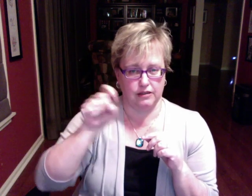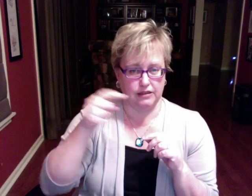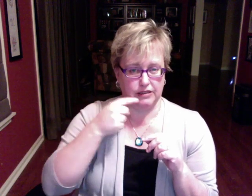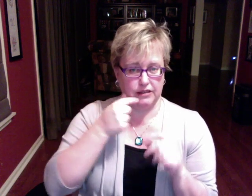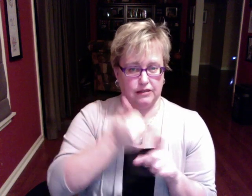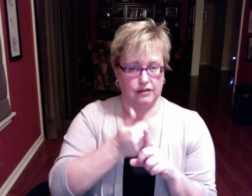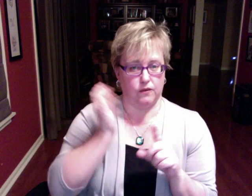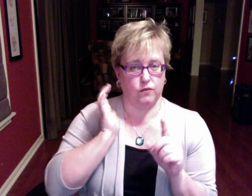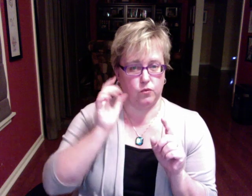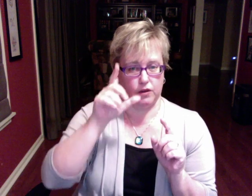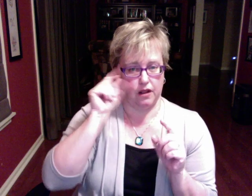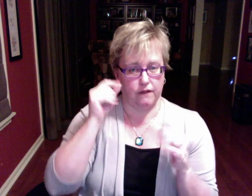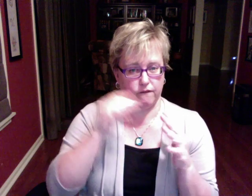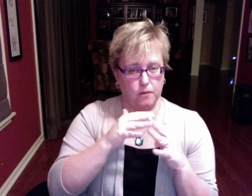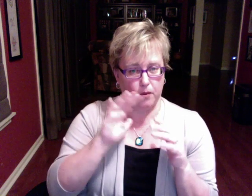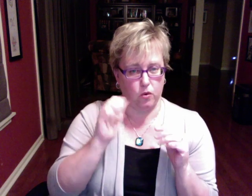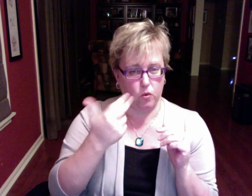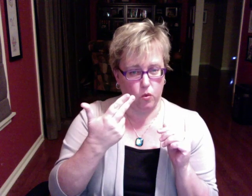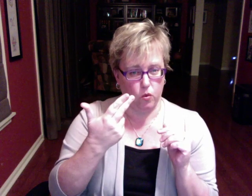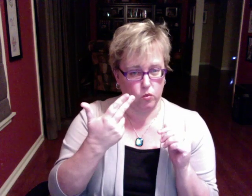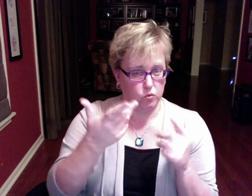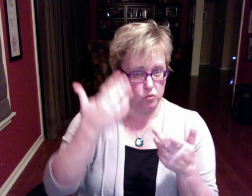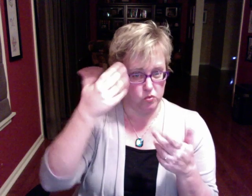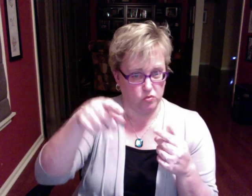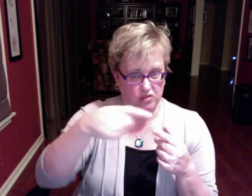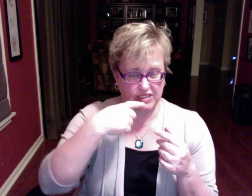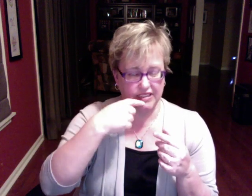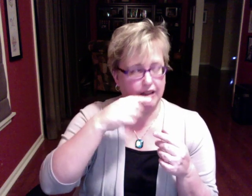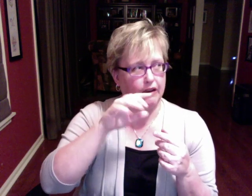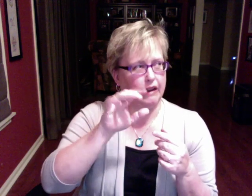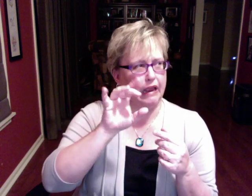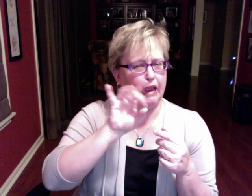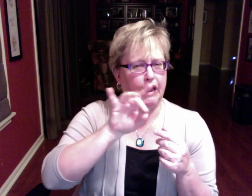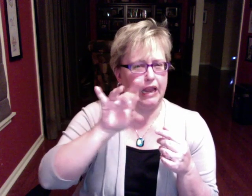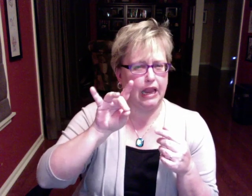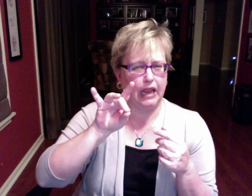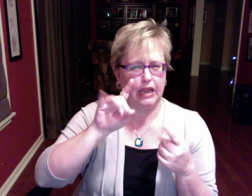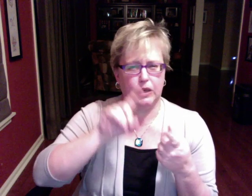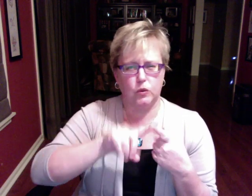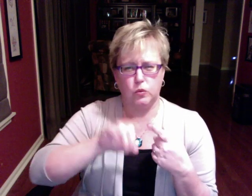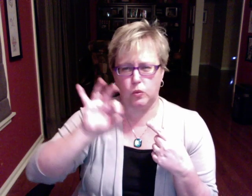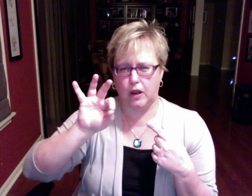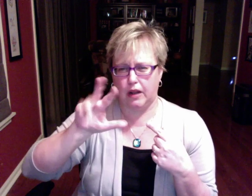He used to be a football coach for Gallaudet University. From 1988 to 1993.